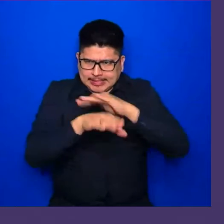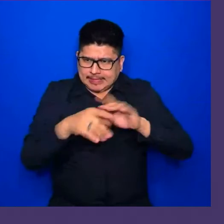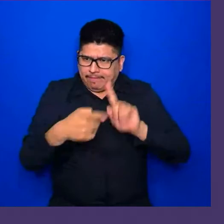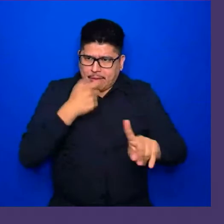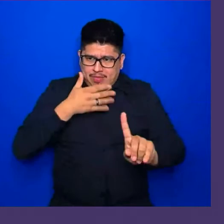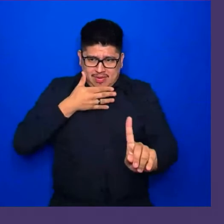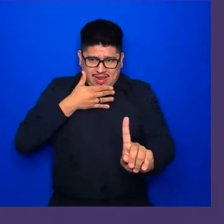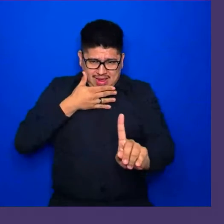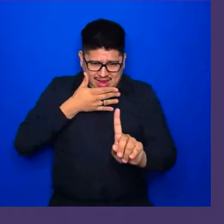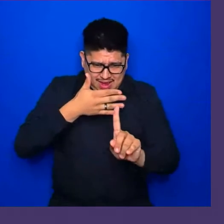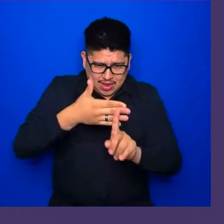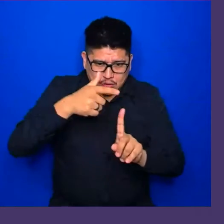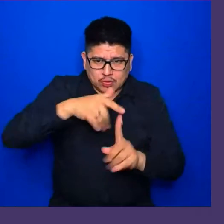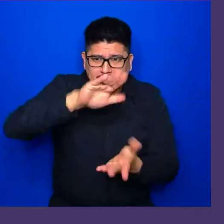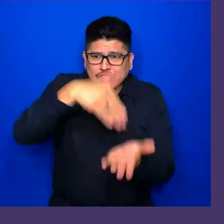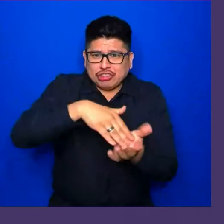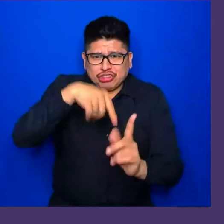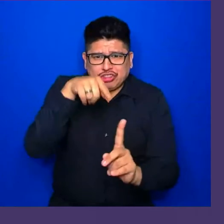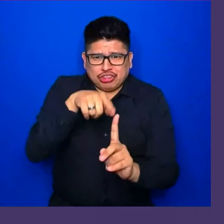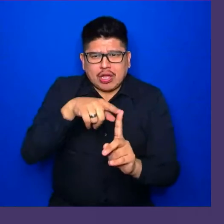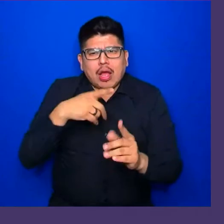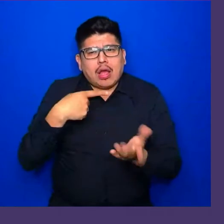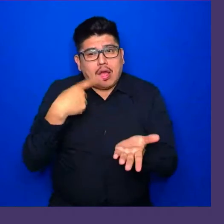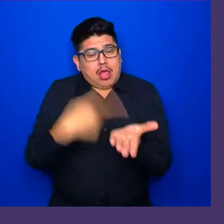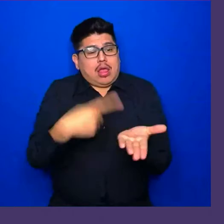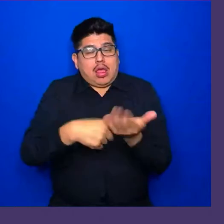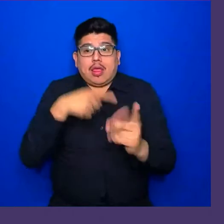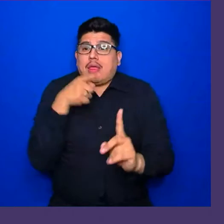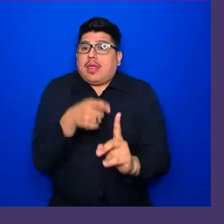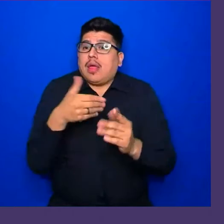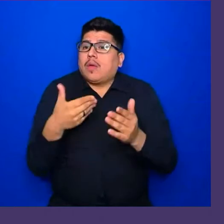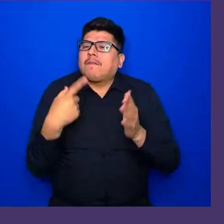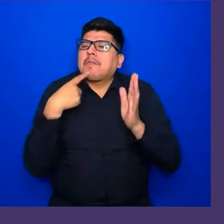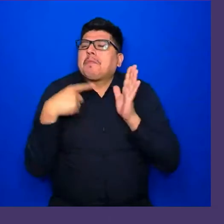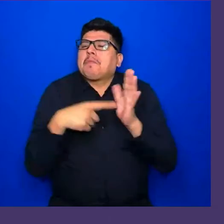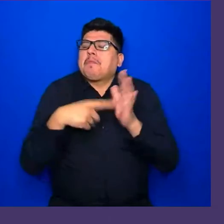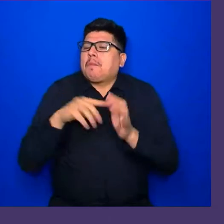Your example about Munich and where it needs to be at the table, what can we be doing there?